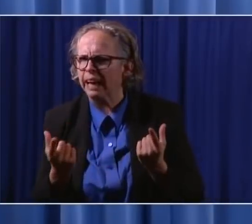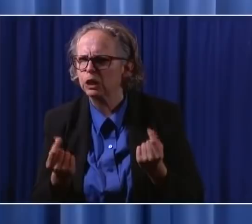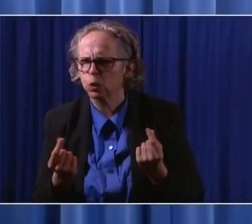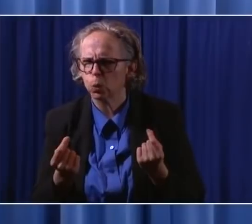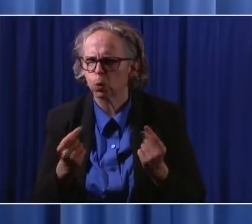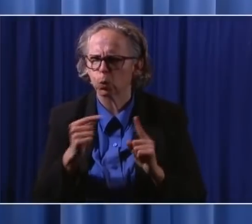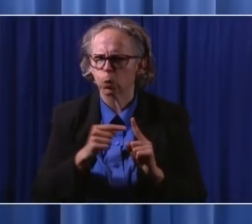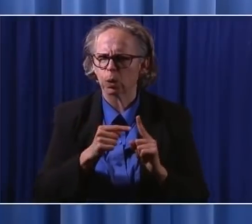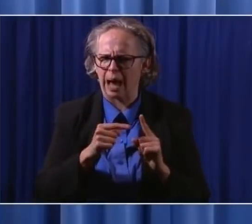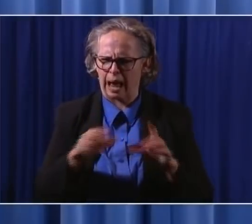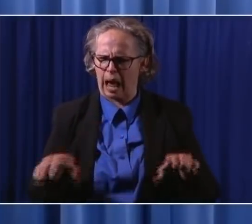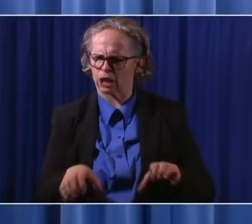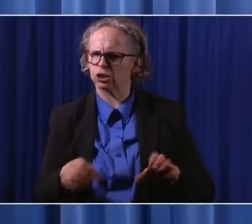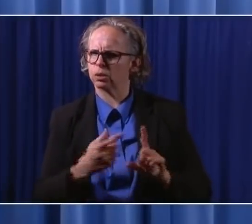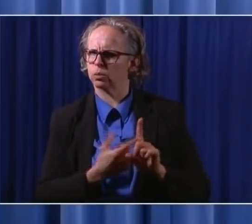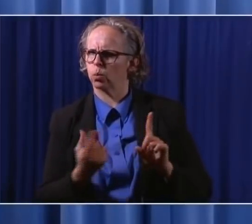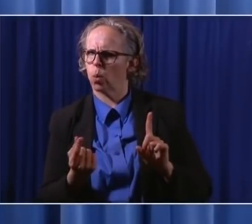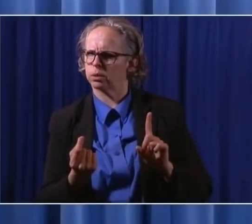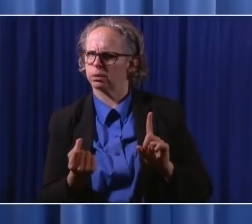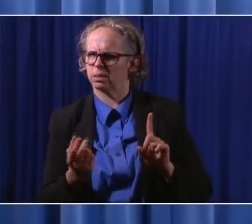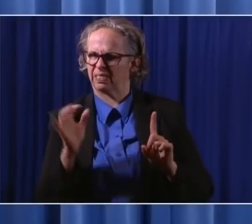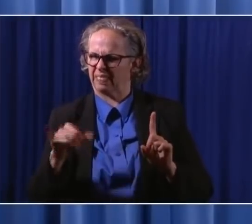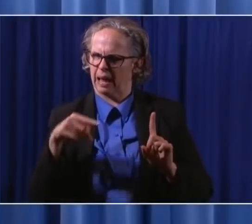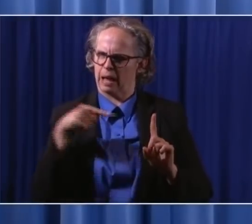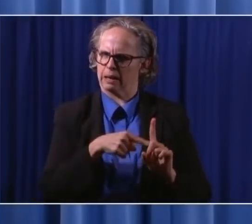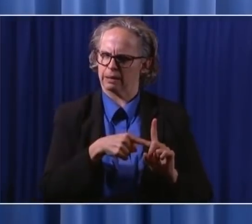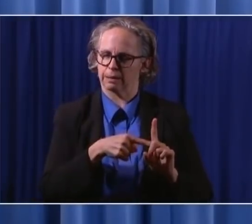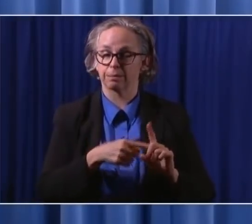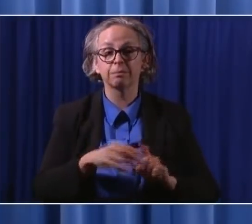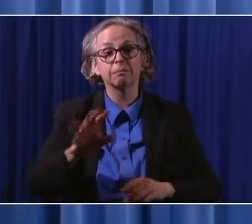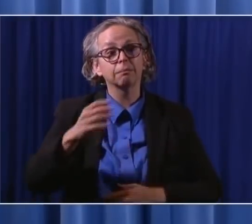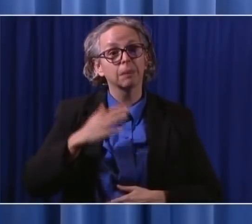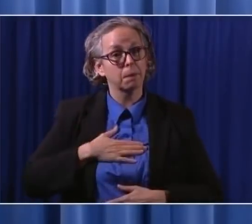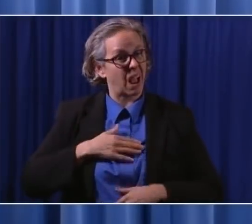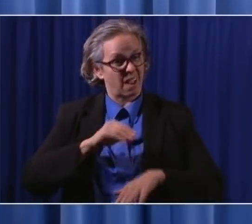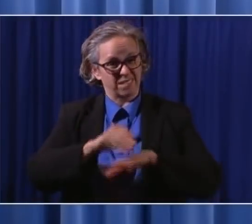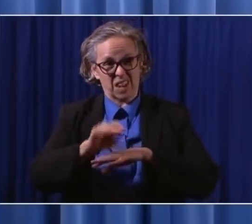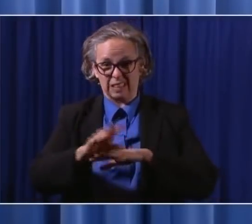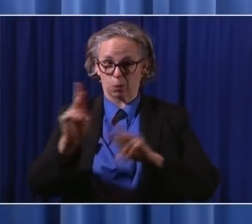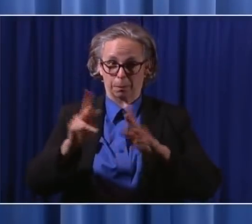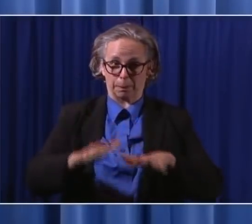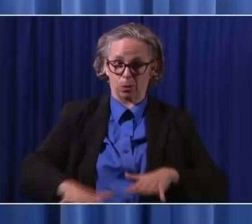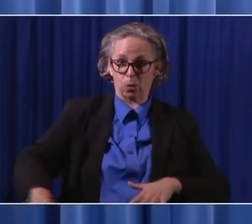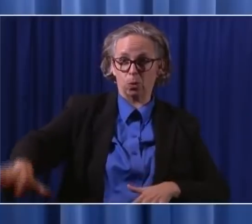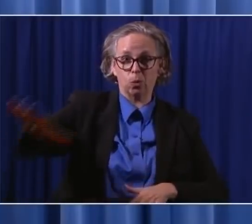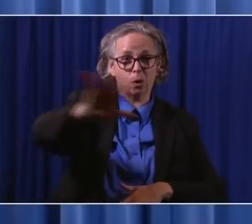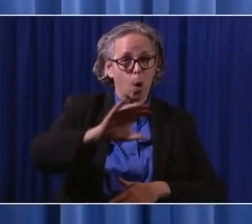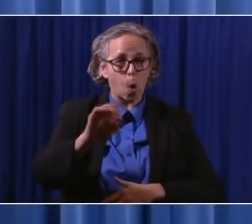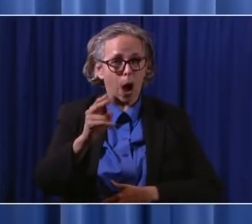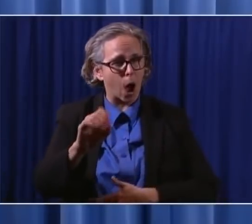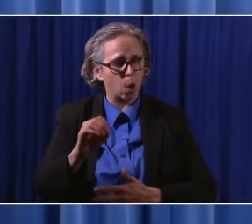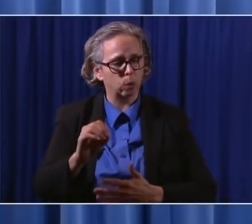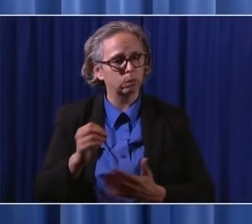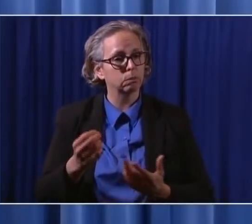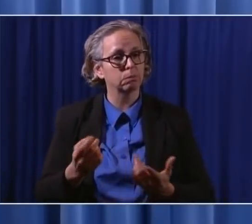PEOPLE, THEY ARE IN A DIFFERENT SITUATION. A LOT DEPENDS ON THE SITUATION THEY ARE IN.